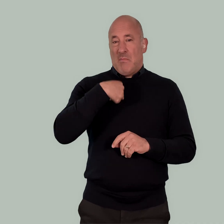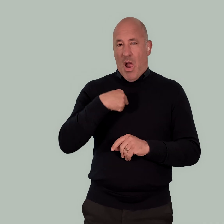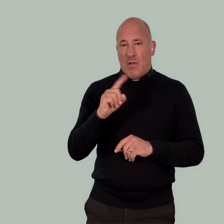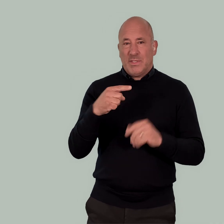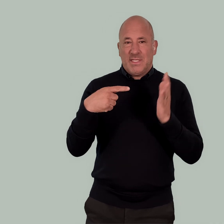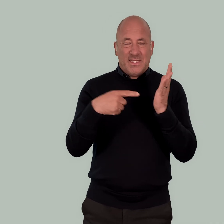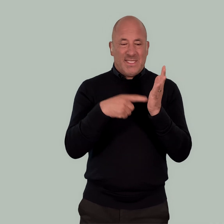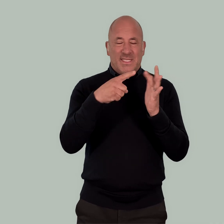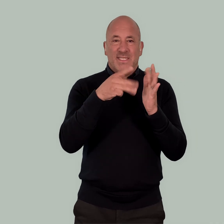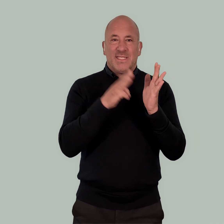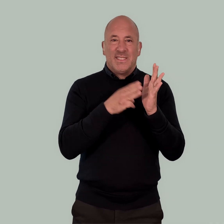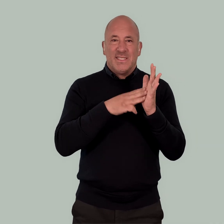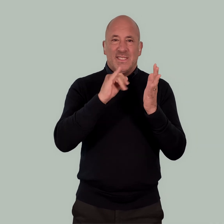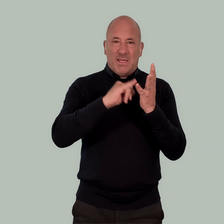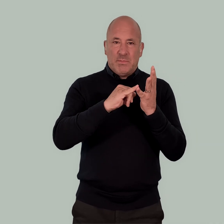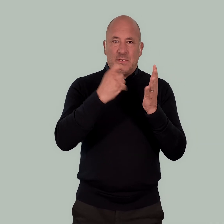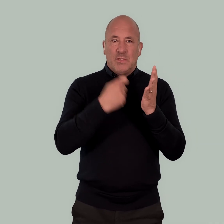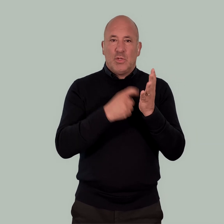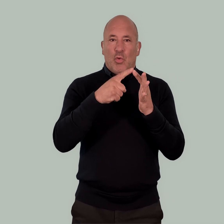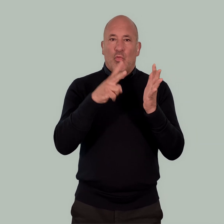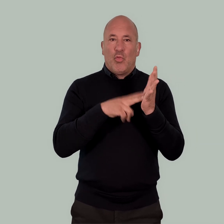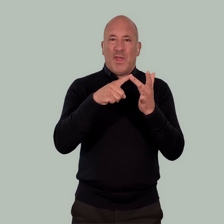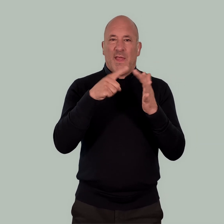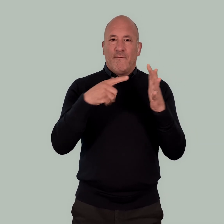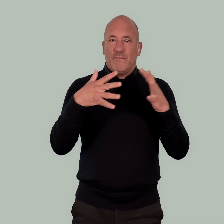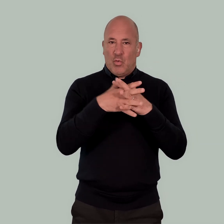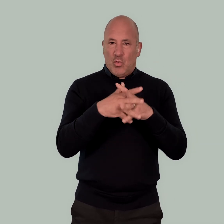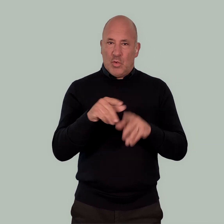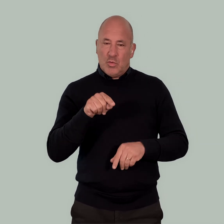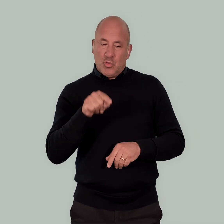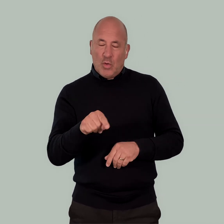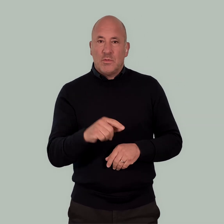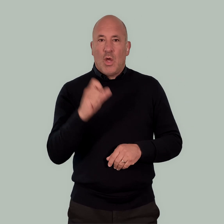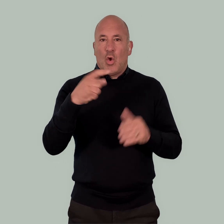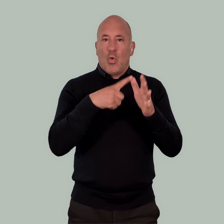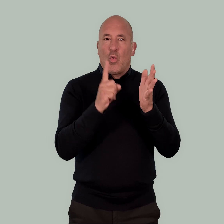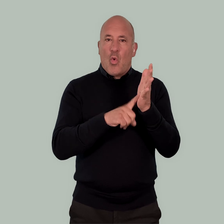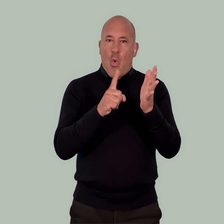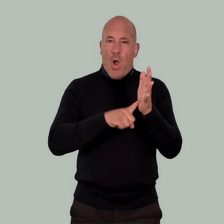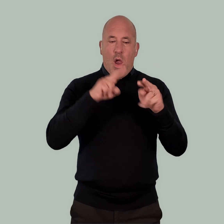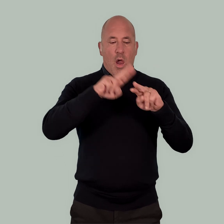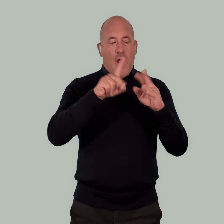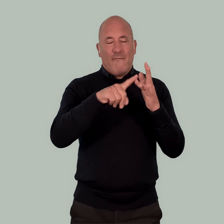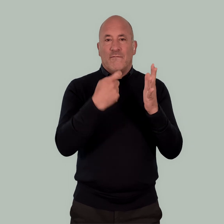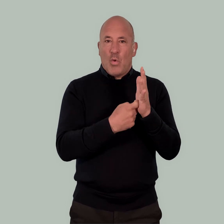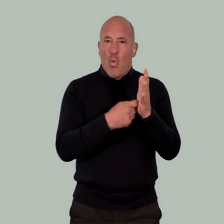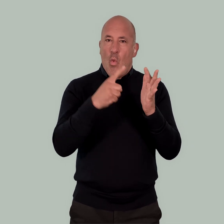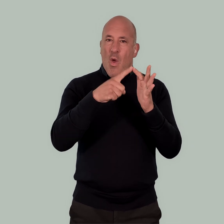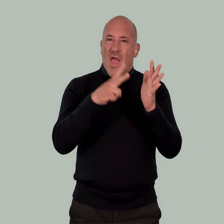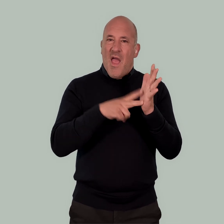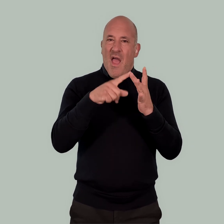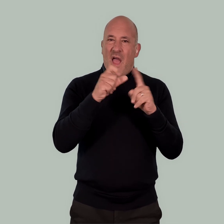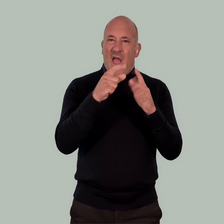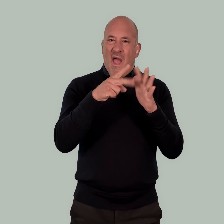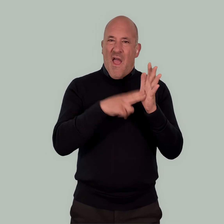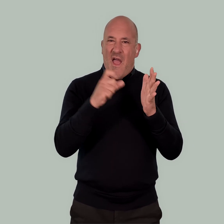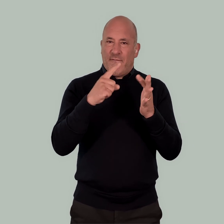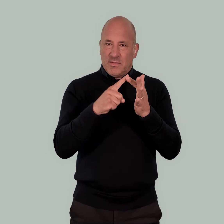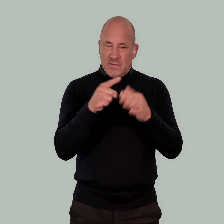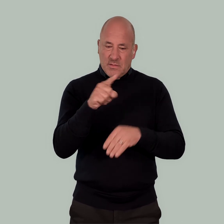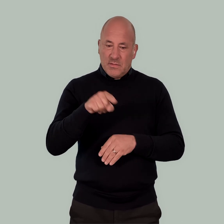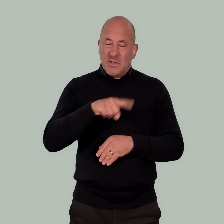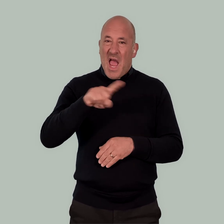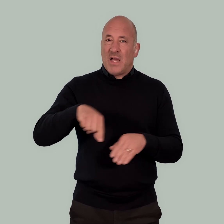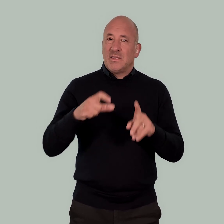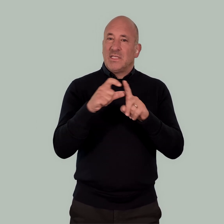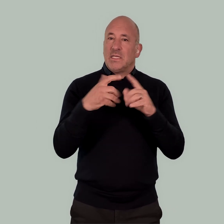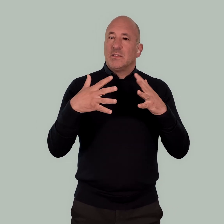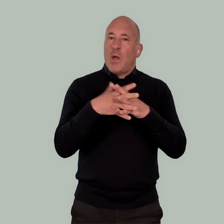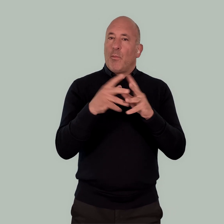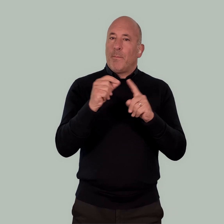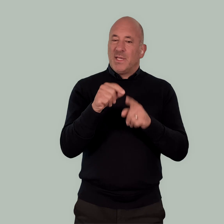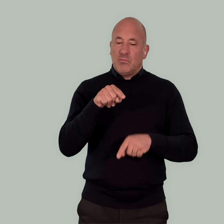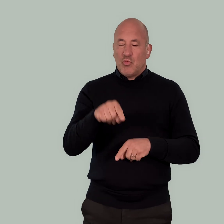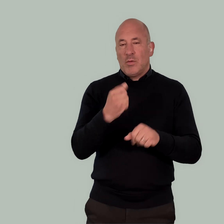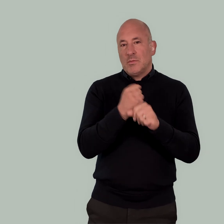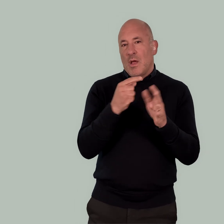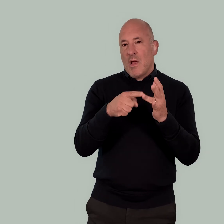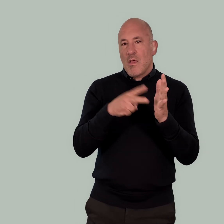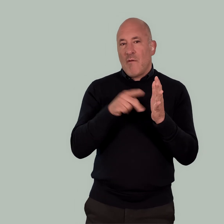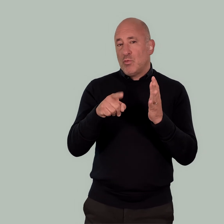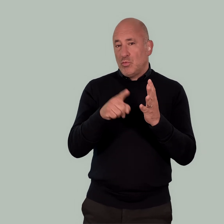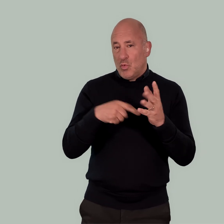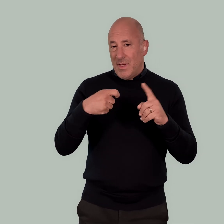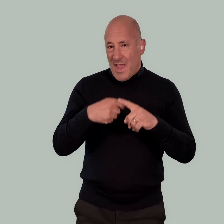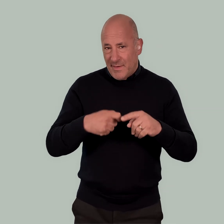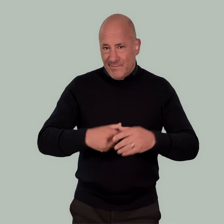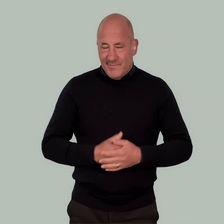please email your response to us on timmsreview.callforevidence@dwp.gov.uk